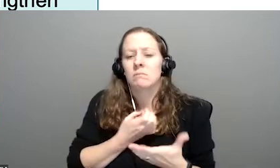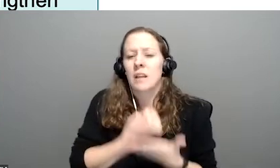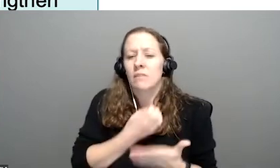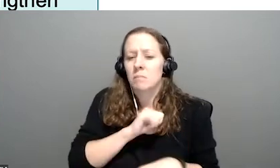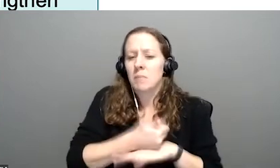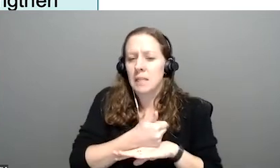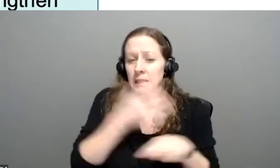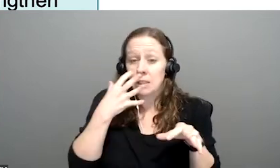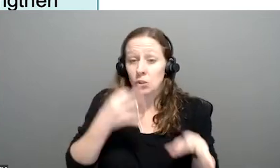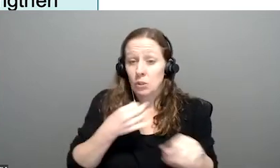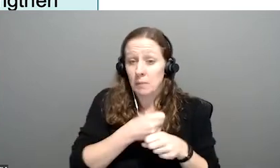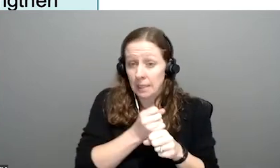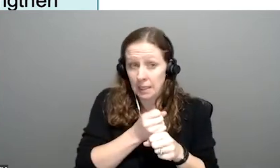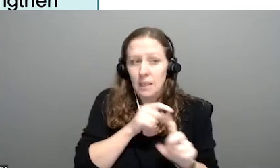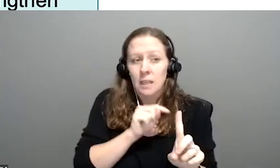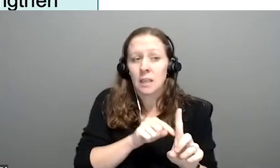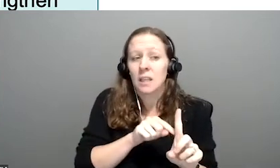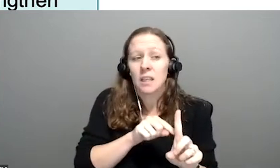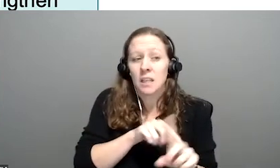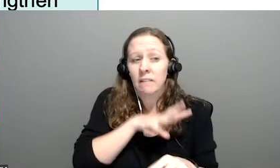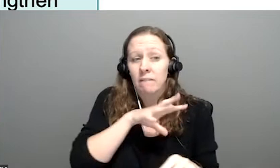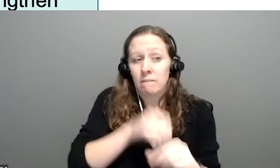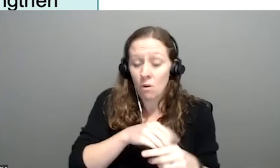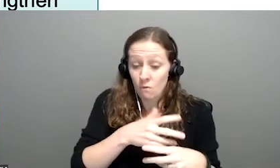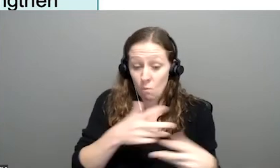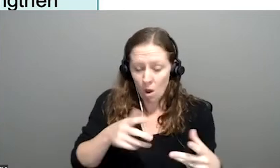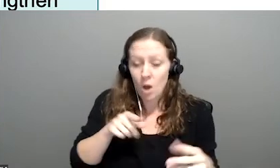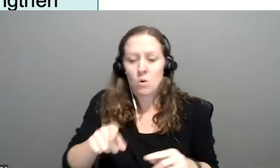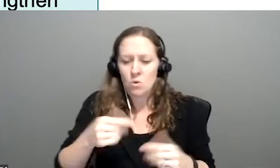involving the critical analysis of disaggregate data from a variety of different sources.